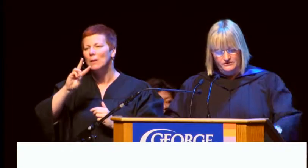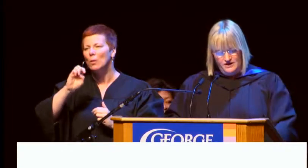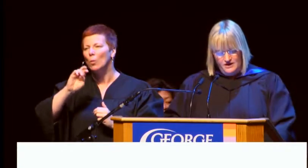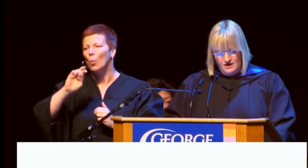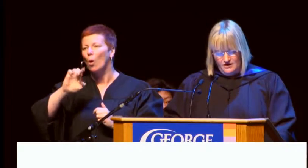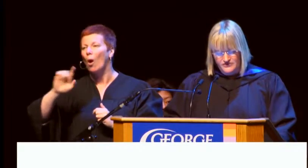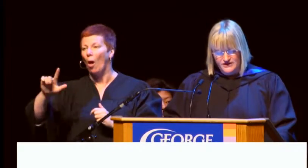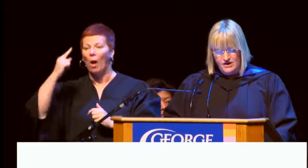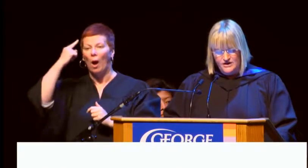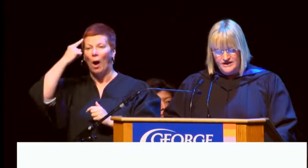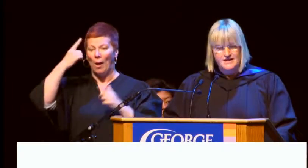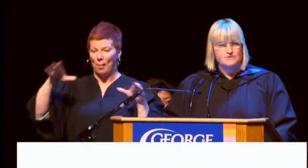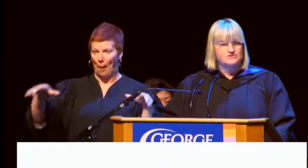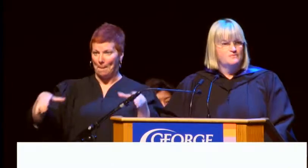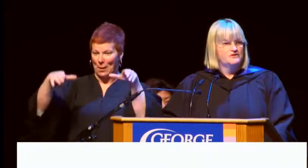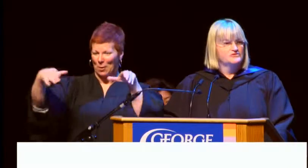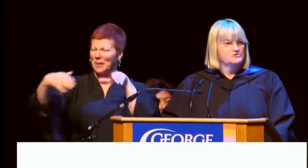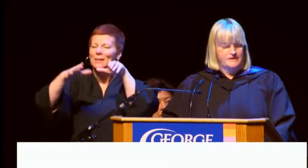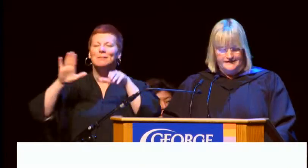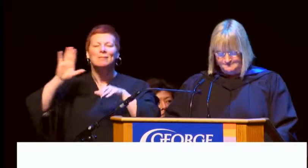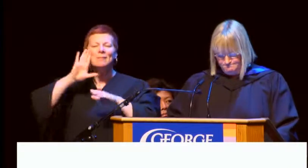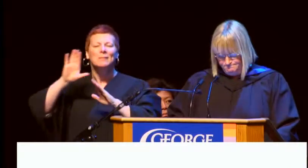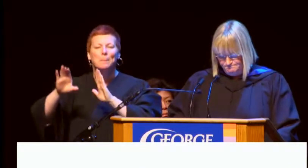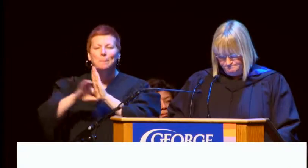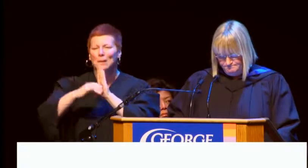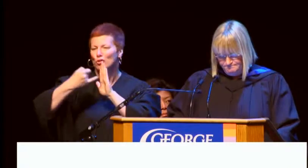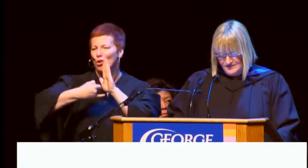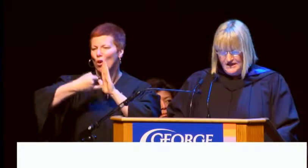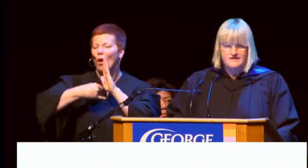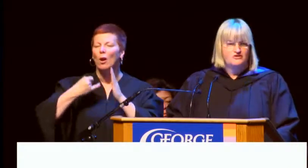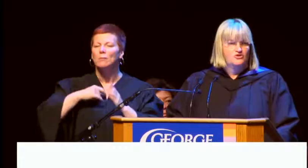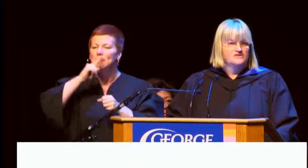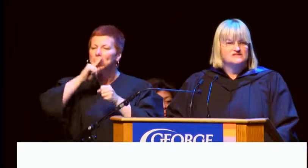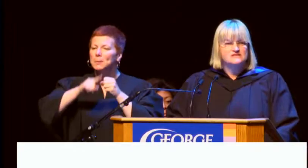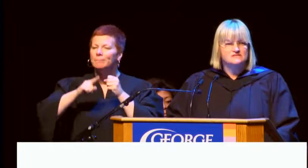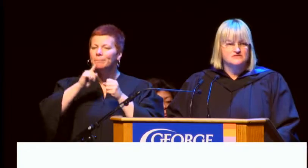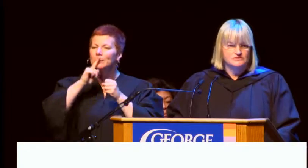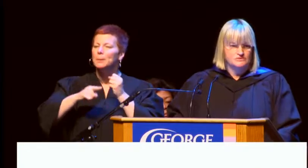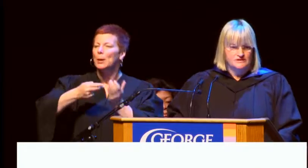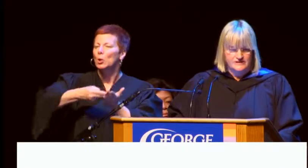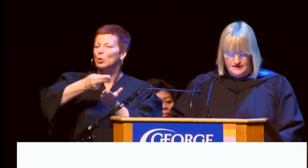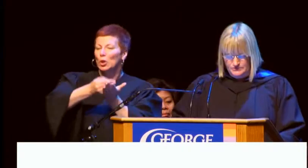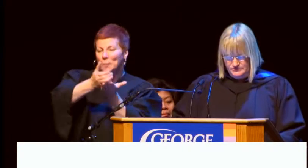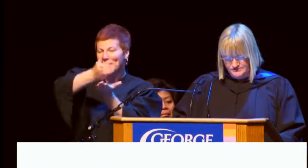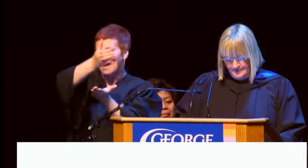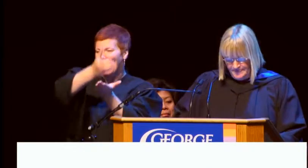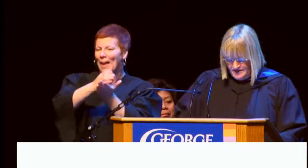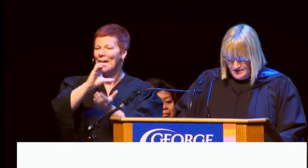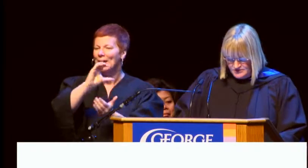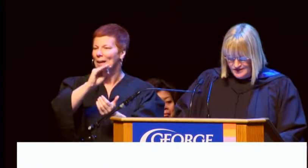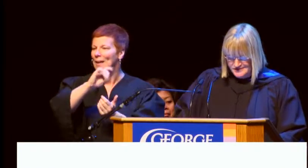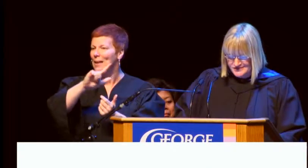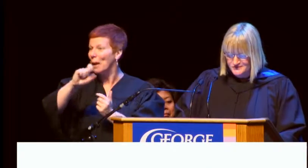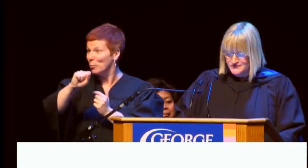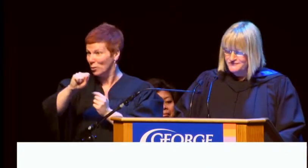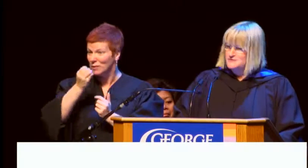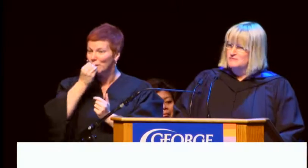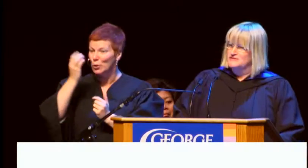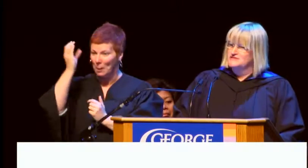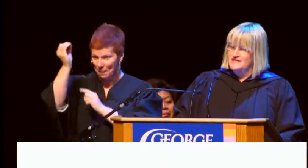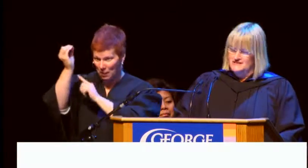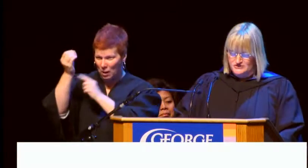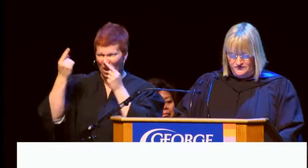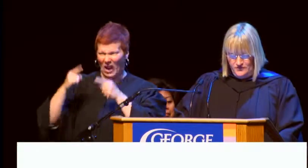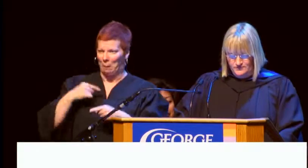OF THE ICONIC CAMPBELL'S TOMATO SOUP SO I STARTED WITH THE FIRST PERSON THAT ANSWERED THE PHONE.